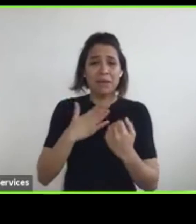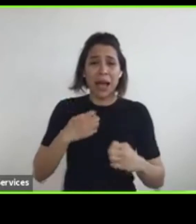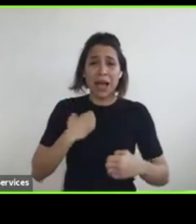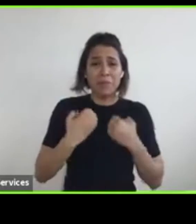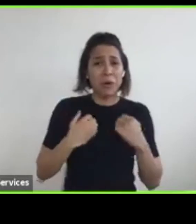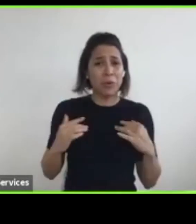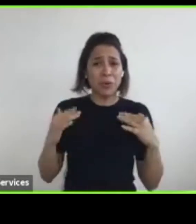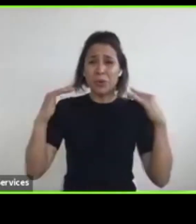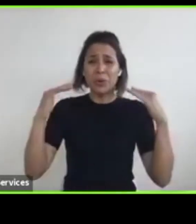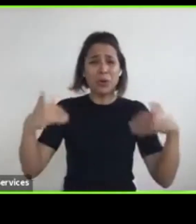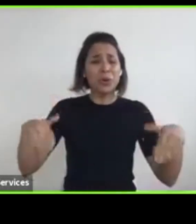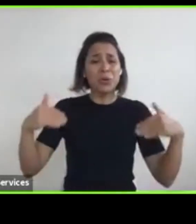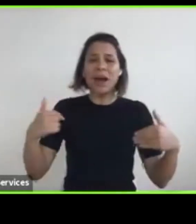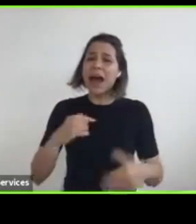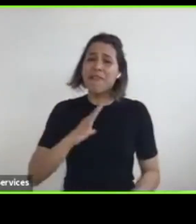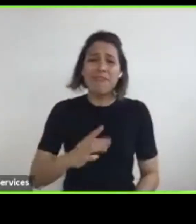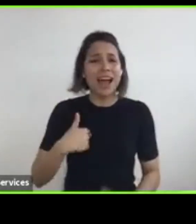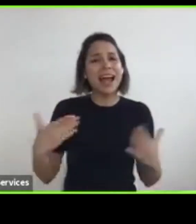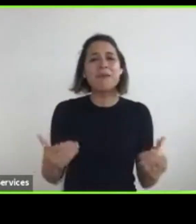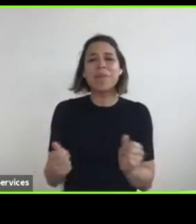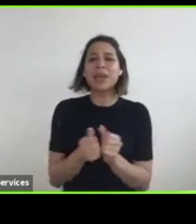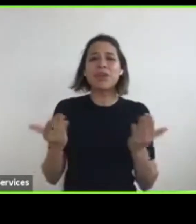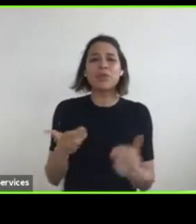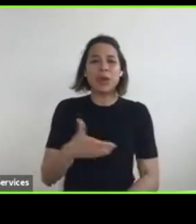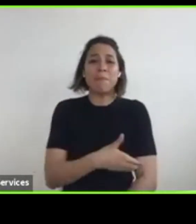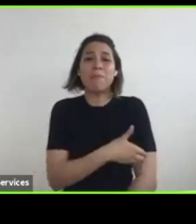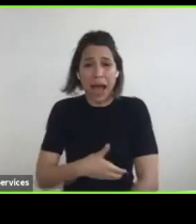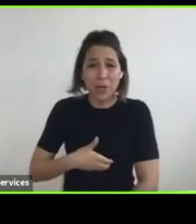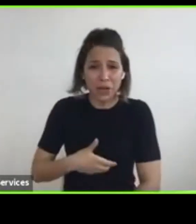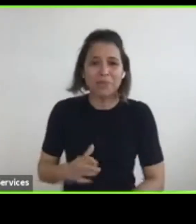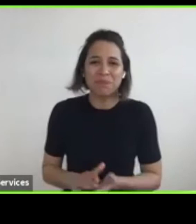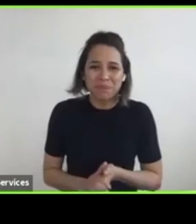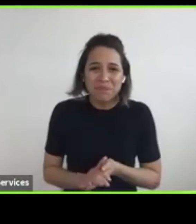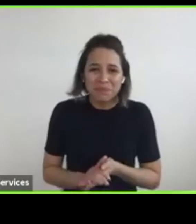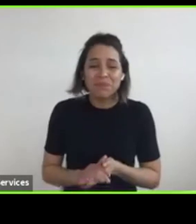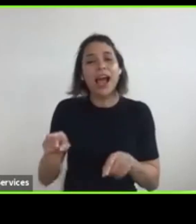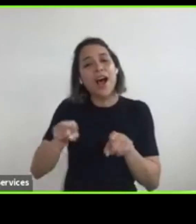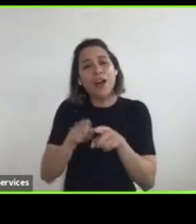AND I'M HERE WITH YOU IN POWER, I ALSO WANTED TO SHARE A FEW WORDS,